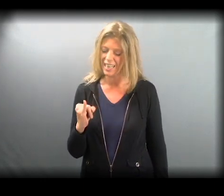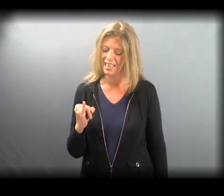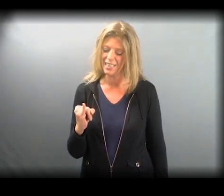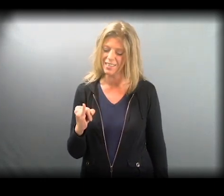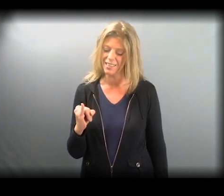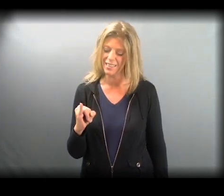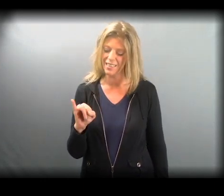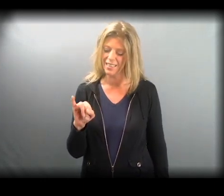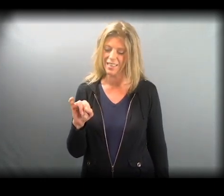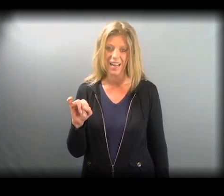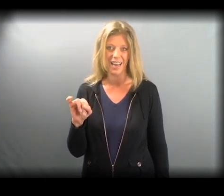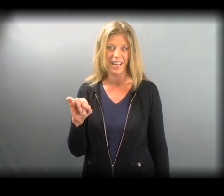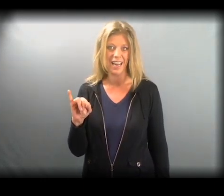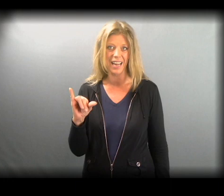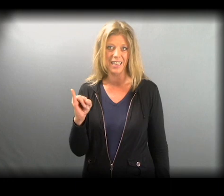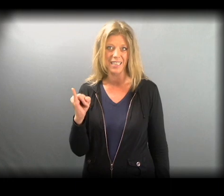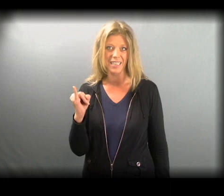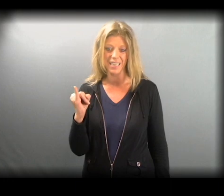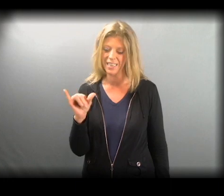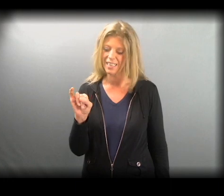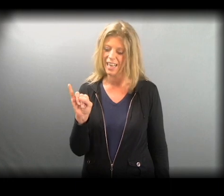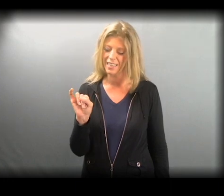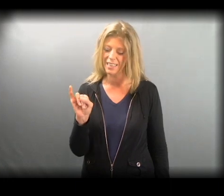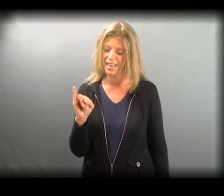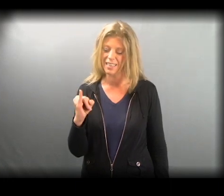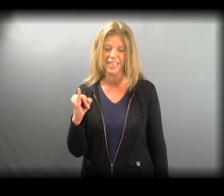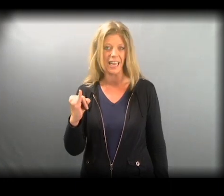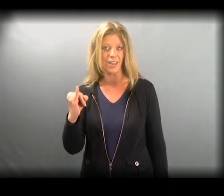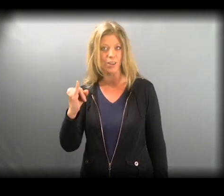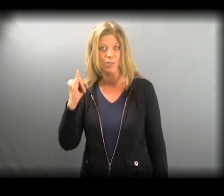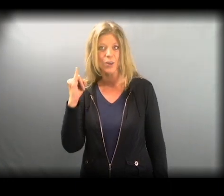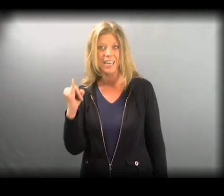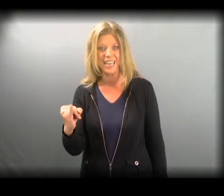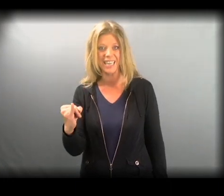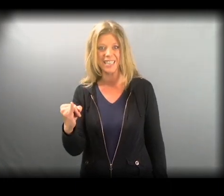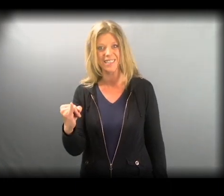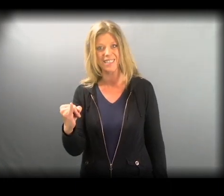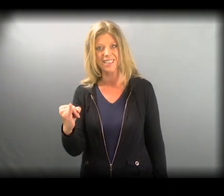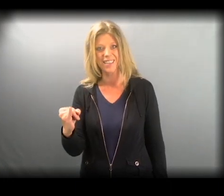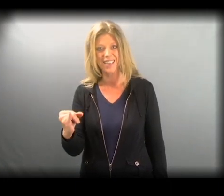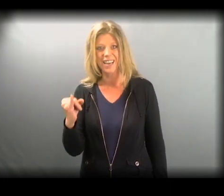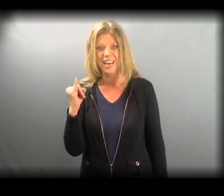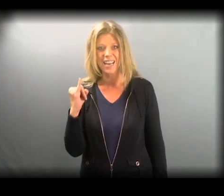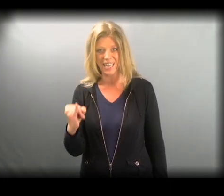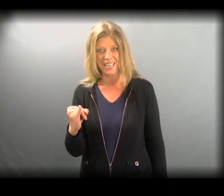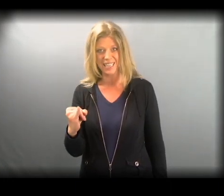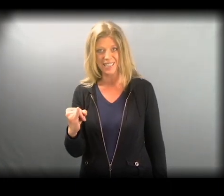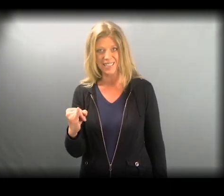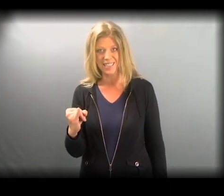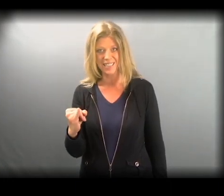IS I-hand, and an S-hand together for IS. IS